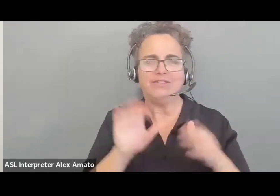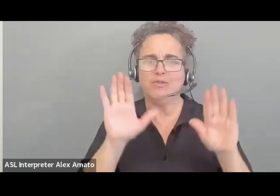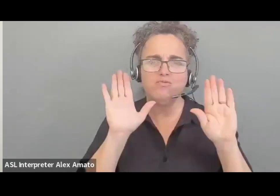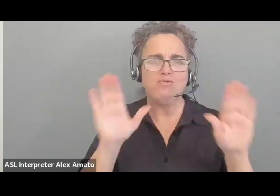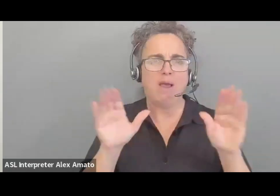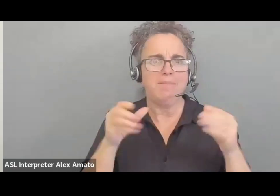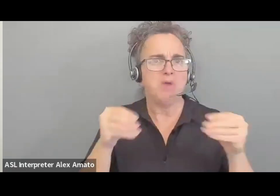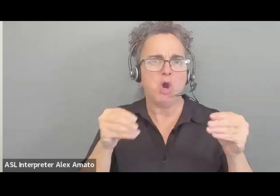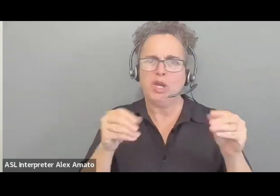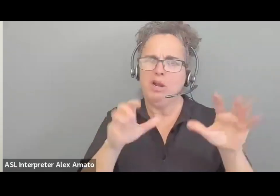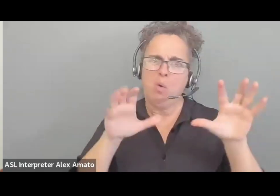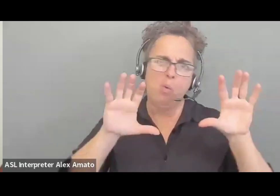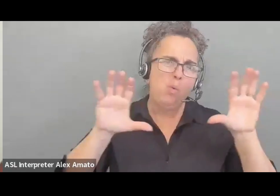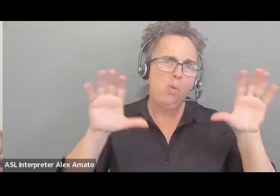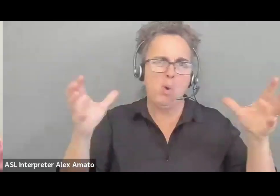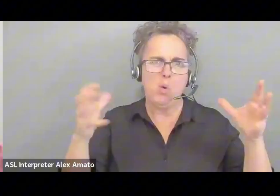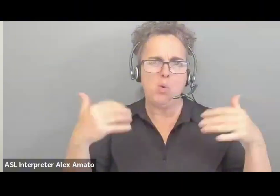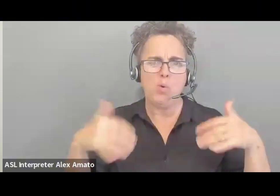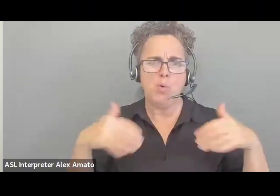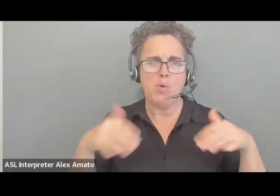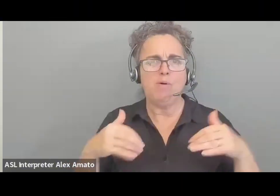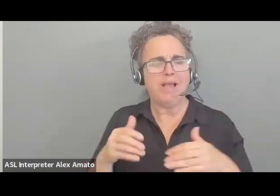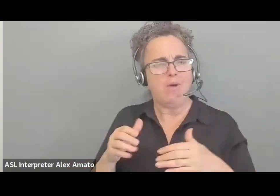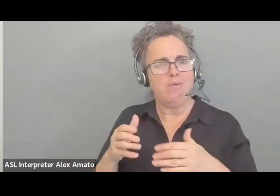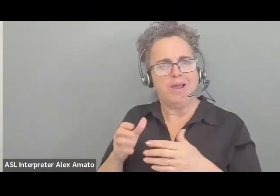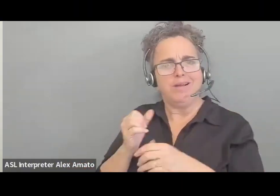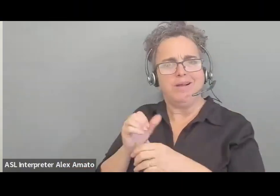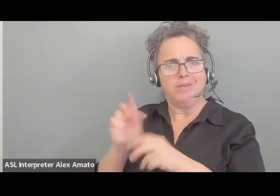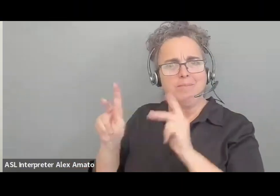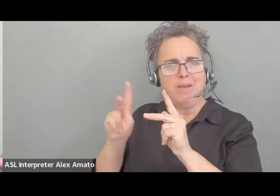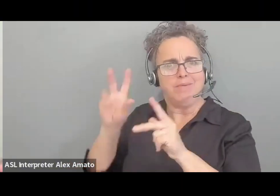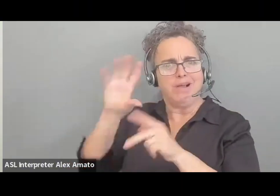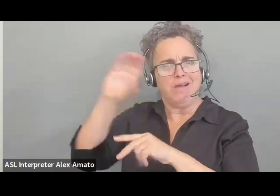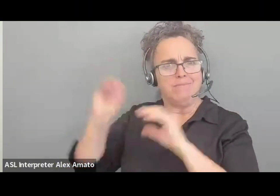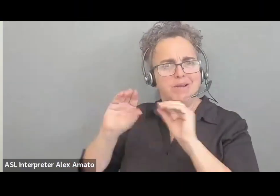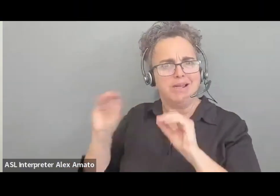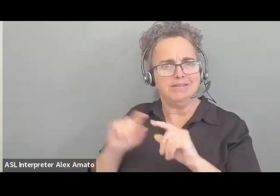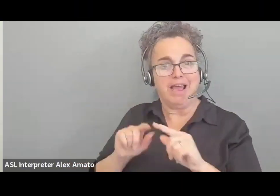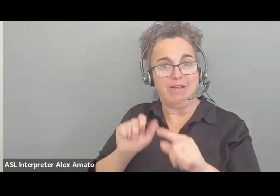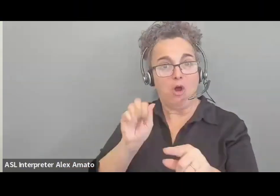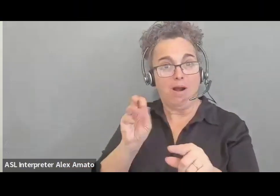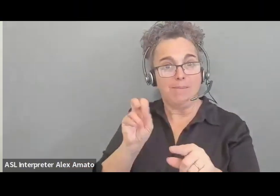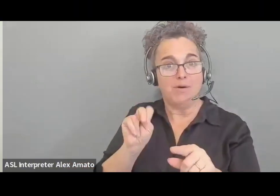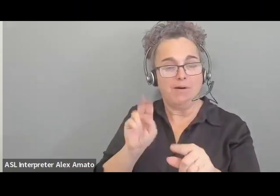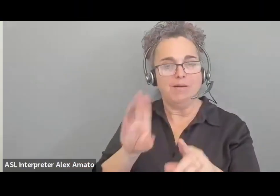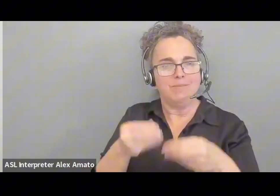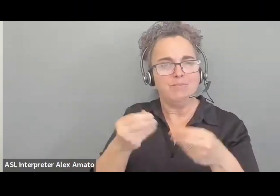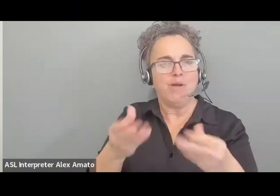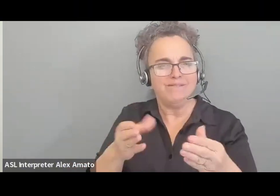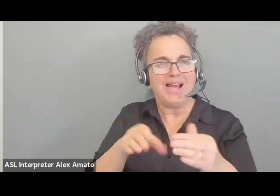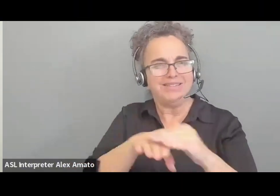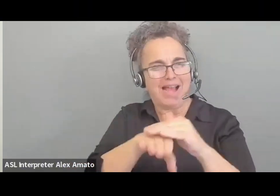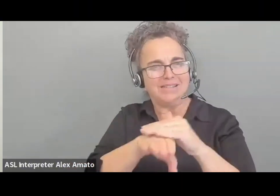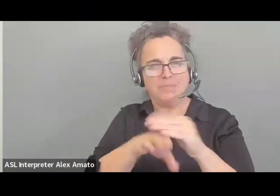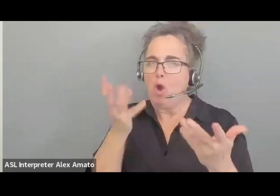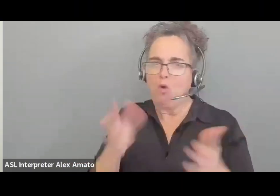that the industry and that the players that Arman is working with to make sure that the games have these accessibility functions built within them.